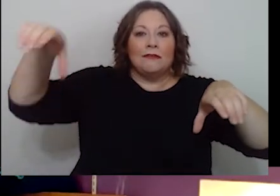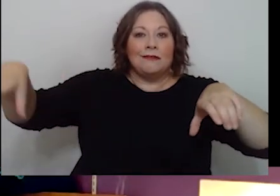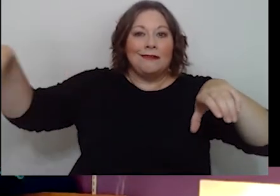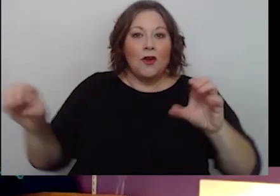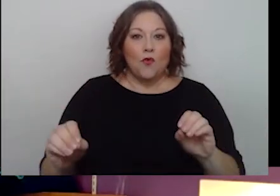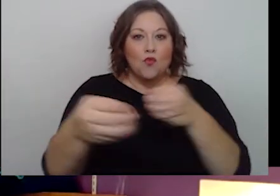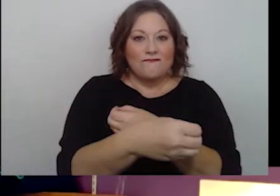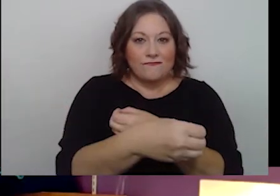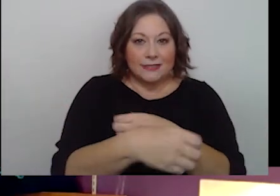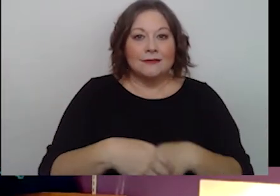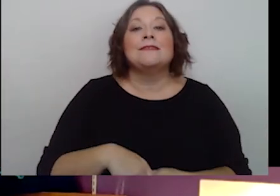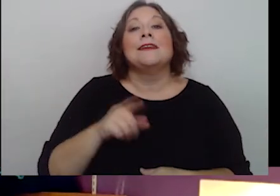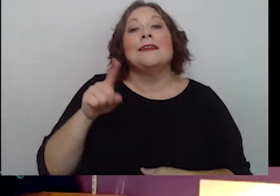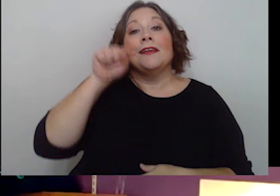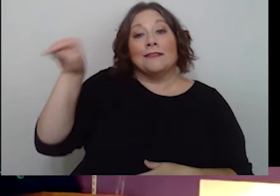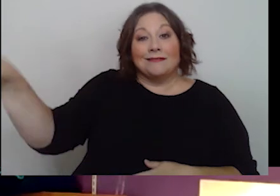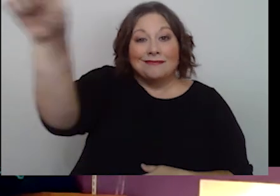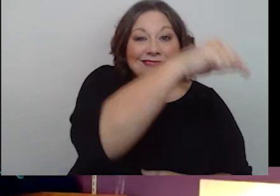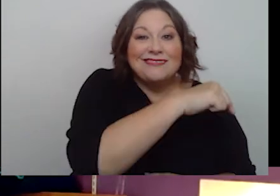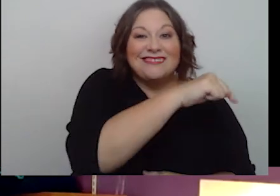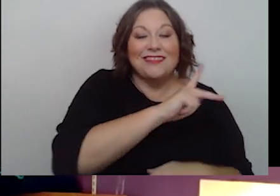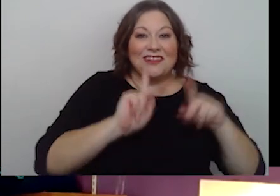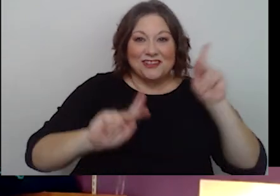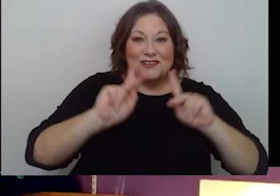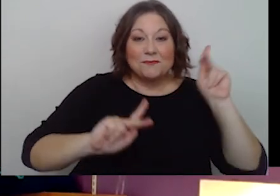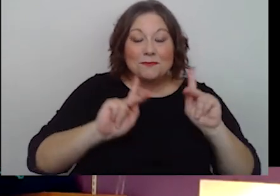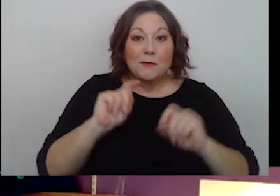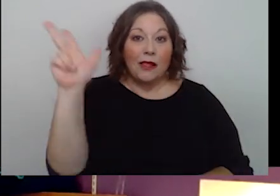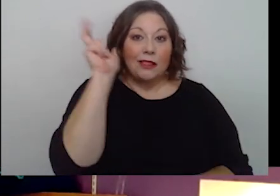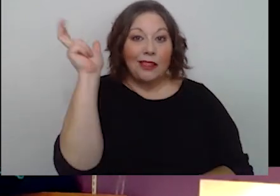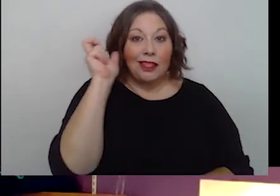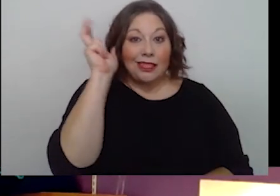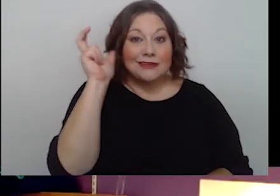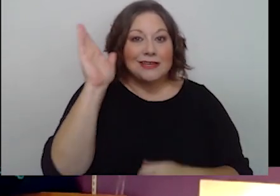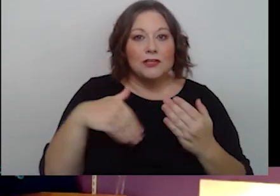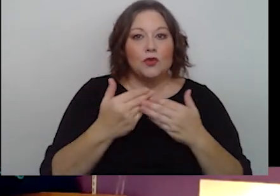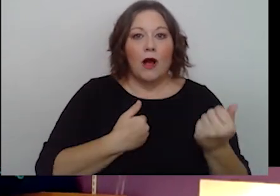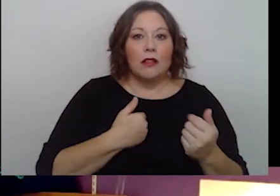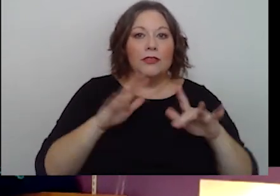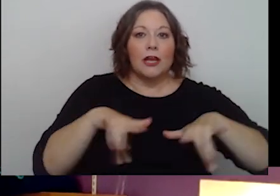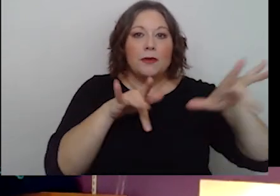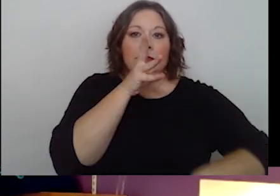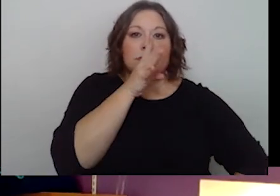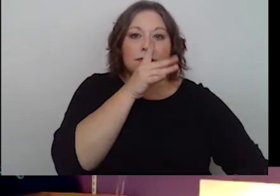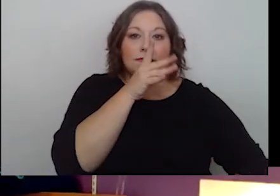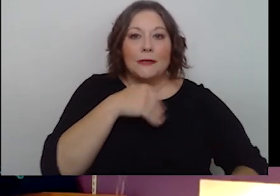distracting for my neighbors to be able to listen to all the verbiage coming out of my screen reader.